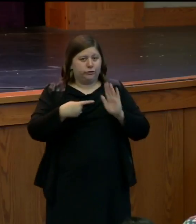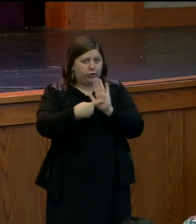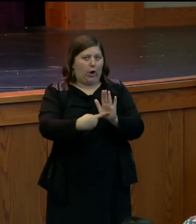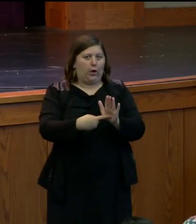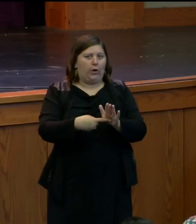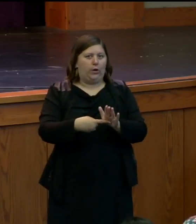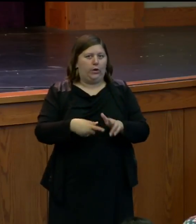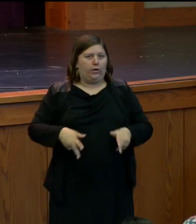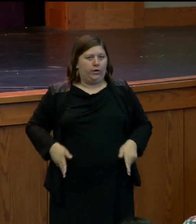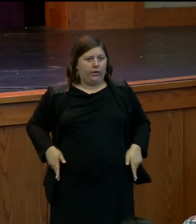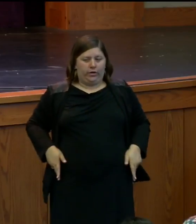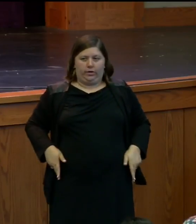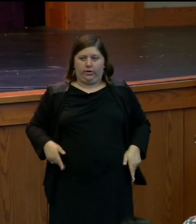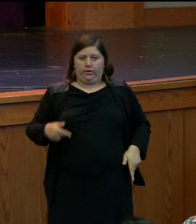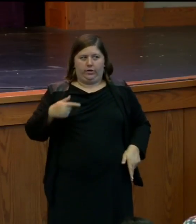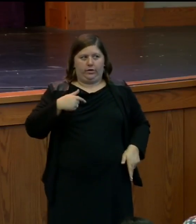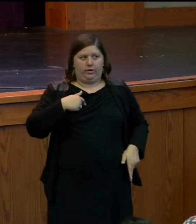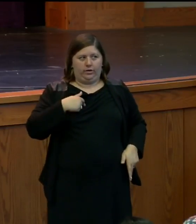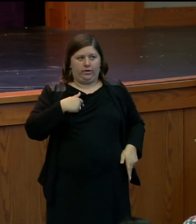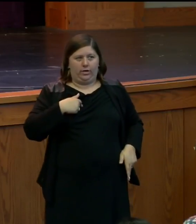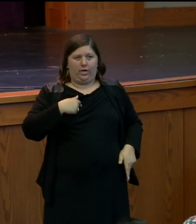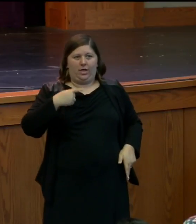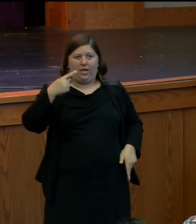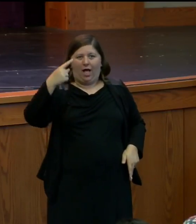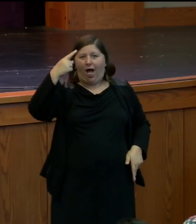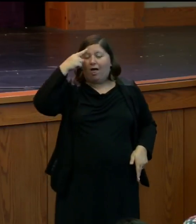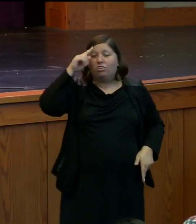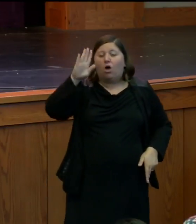MY IGNORANT BUTT THOUGHT IT WAS HIS PALM PILOT.